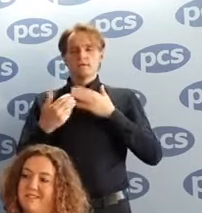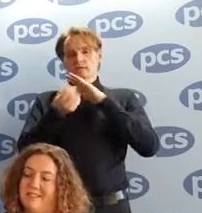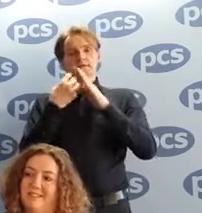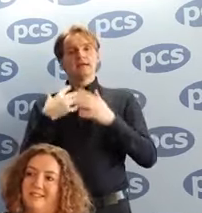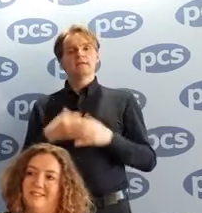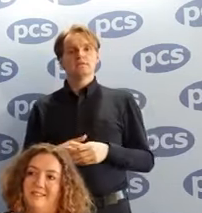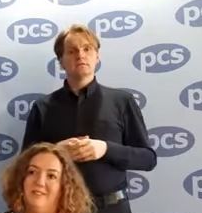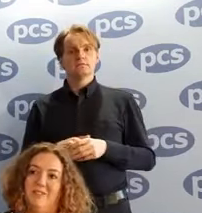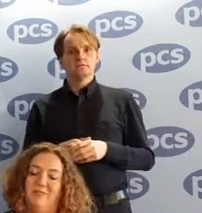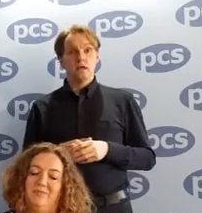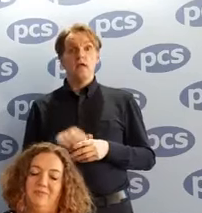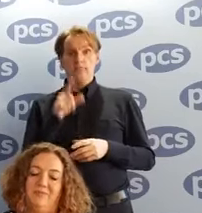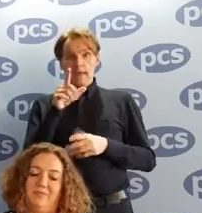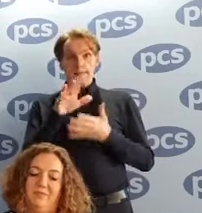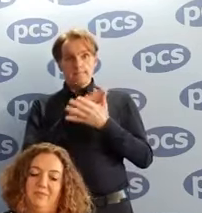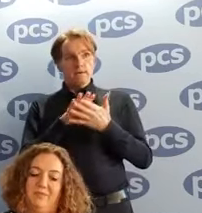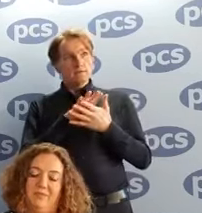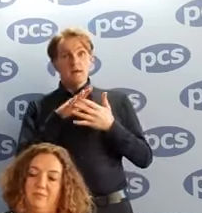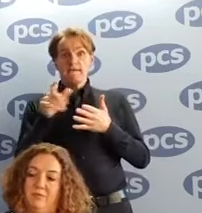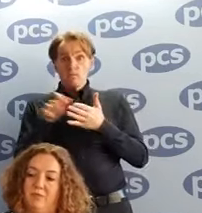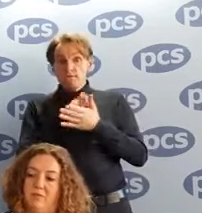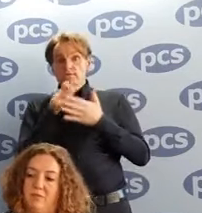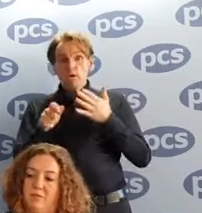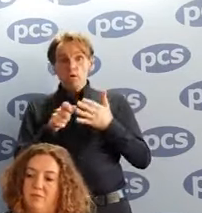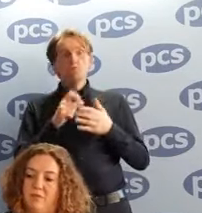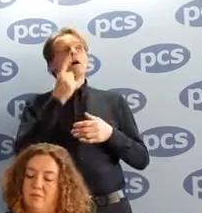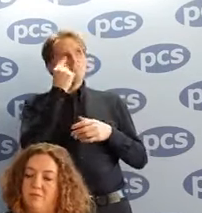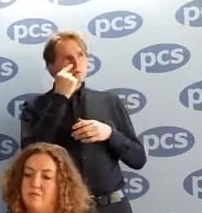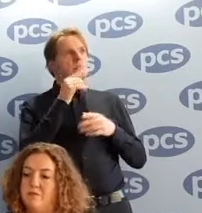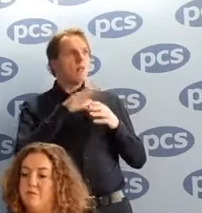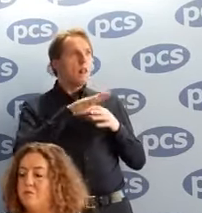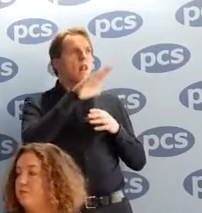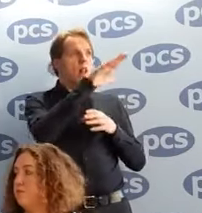above the rate of inflation or you're condemned to another year of pay cuts so